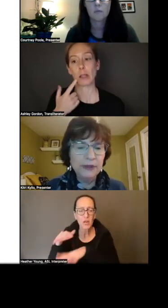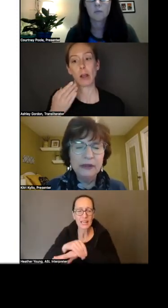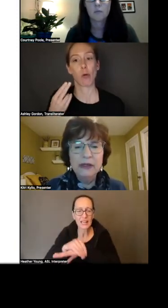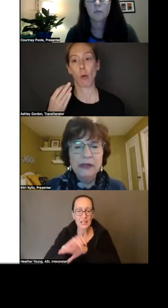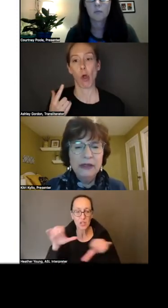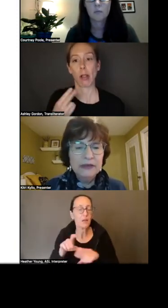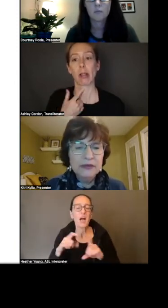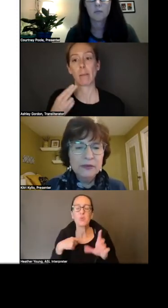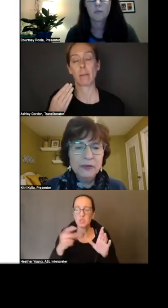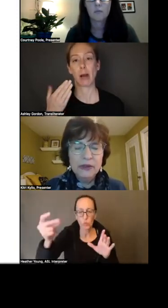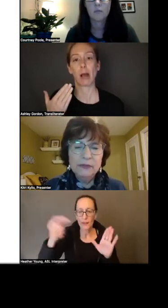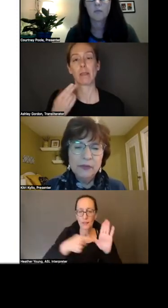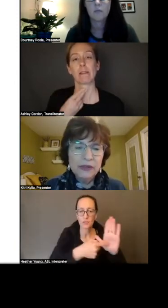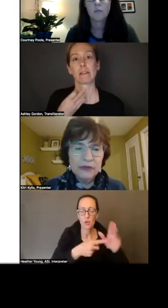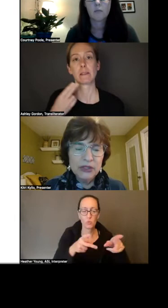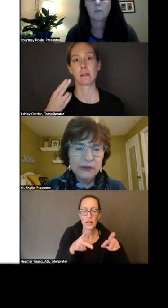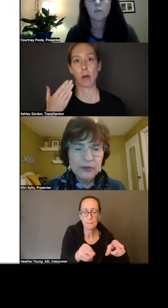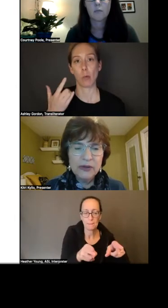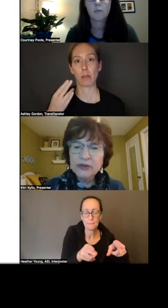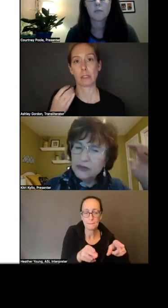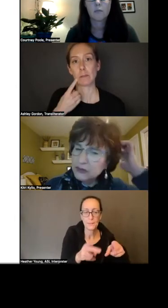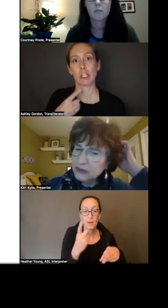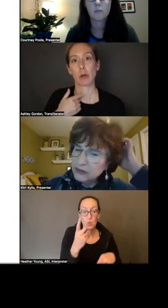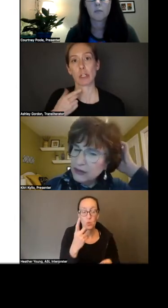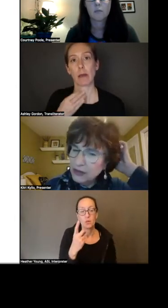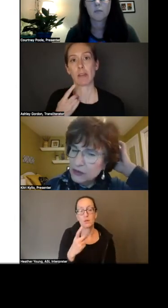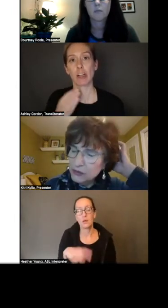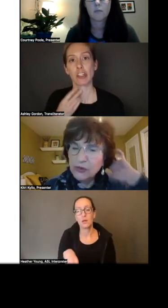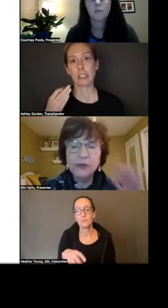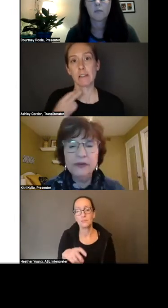but this is one of the speech language pathologists that I used to work with,